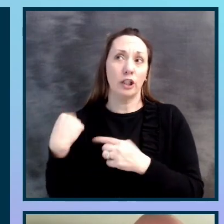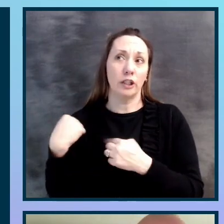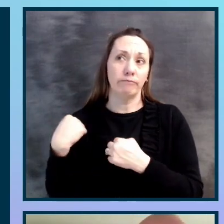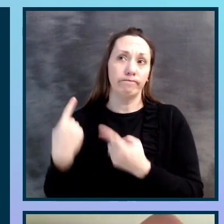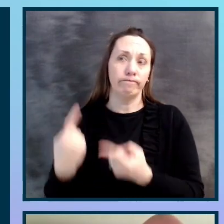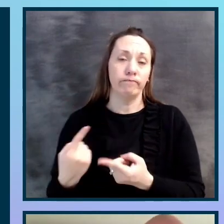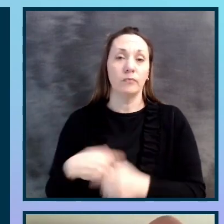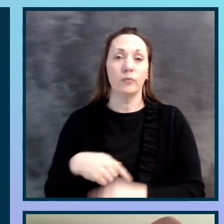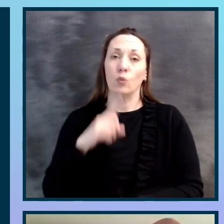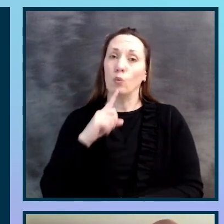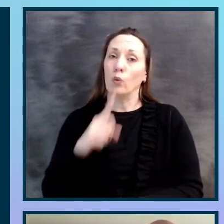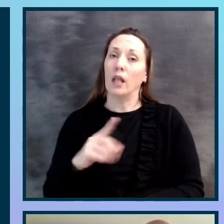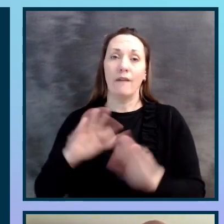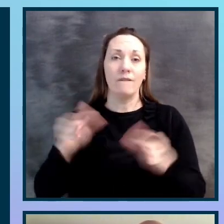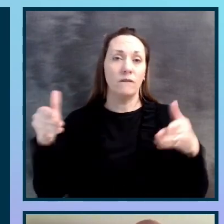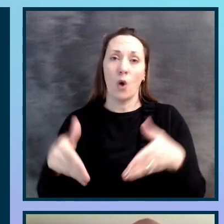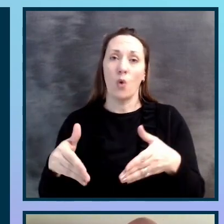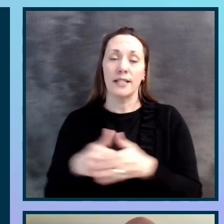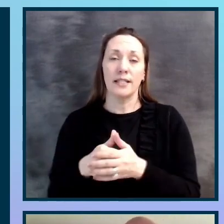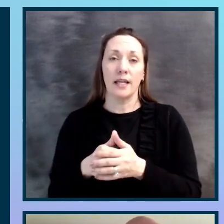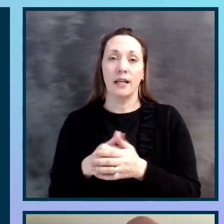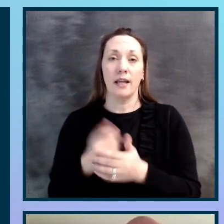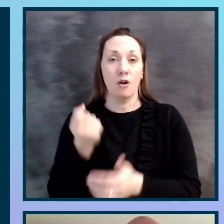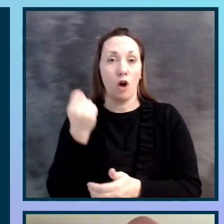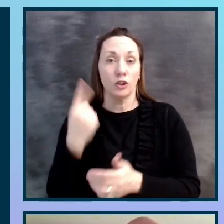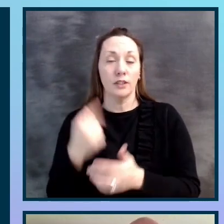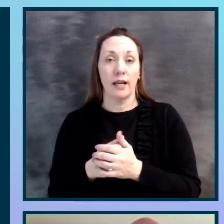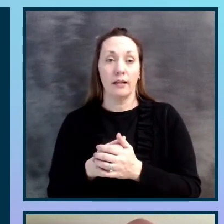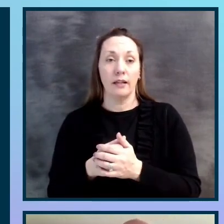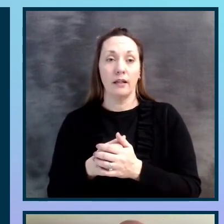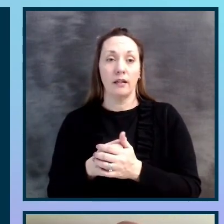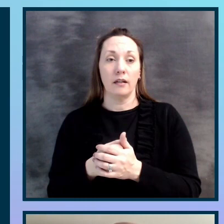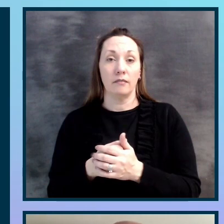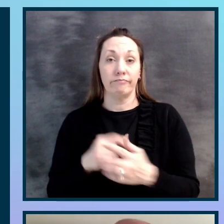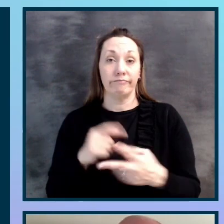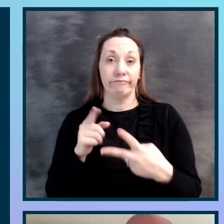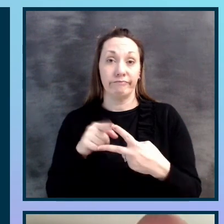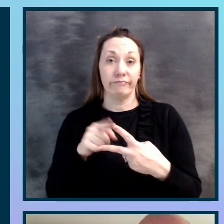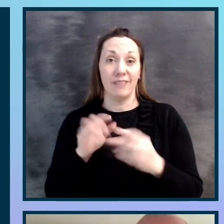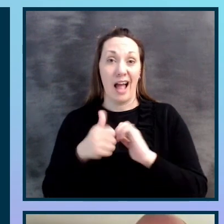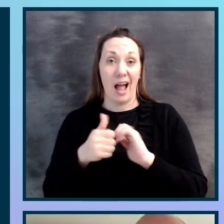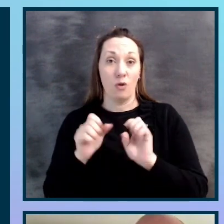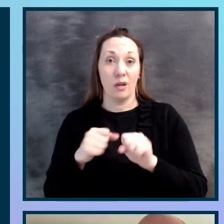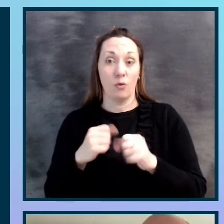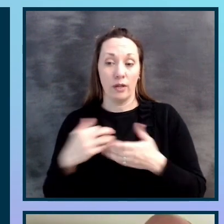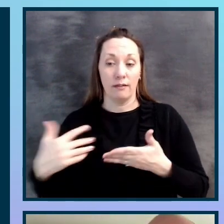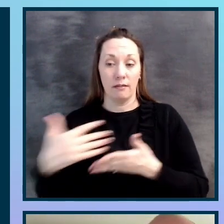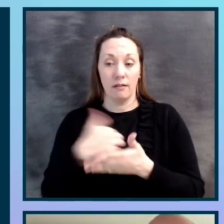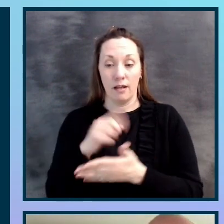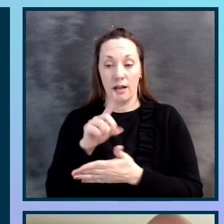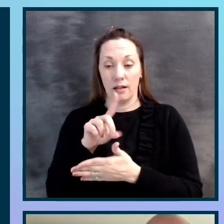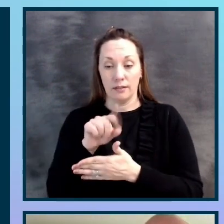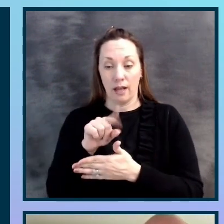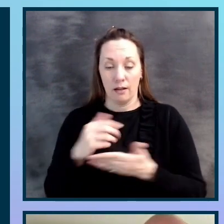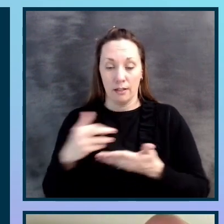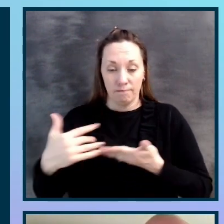really, really, really focusing on understanding how we can collect data, and how we can